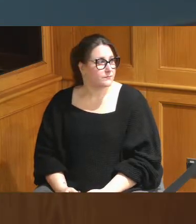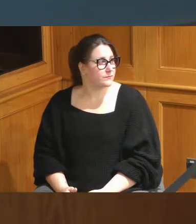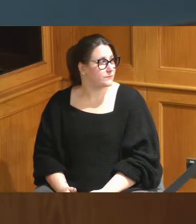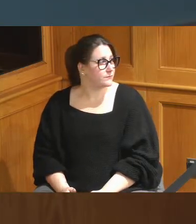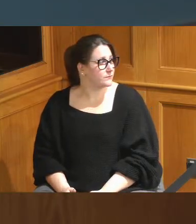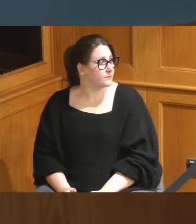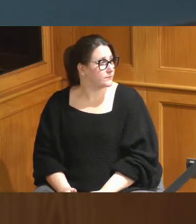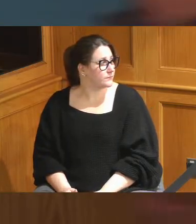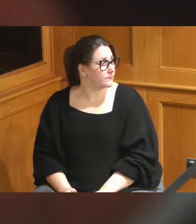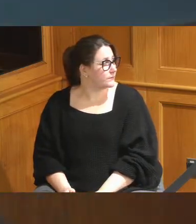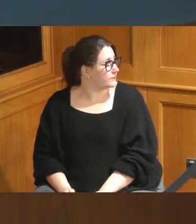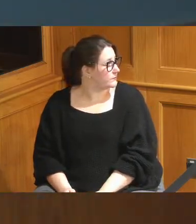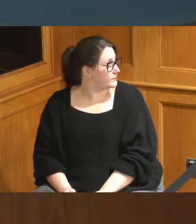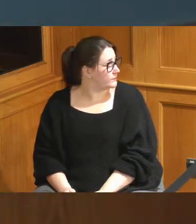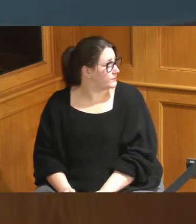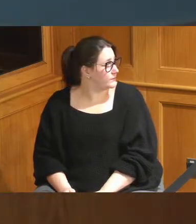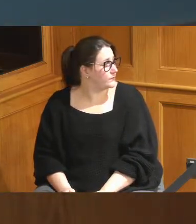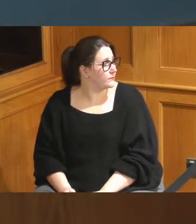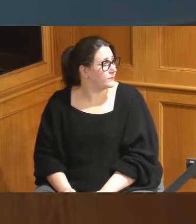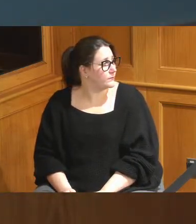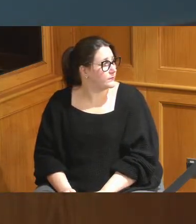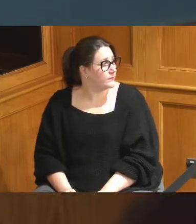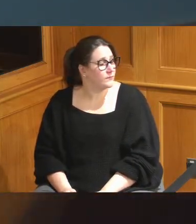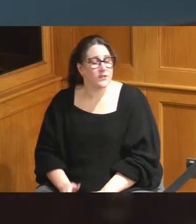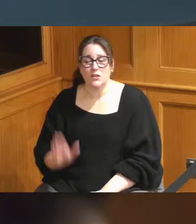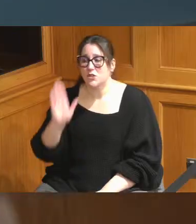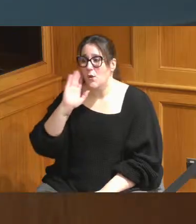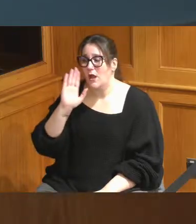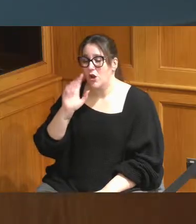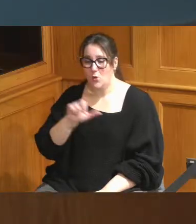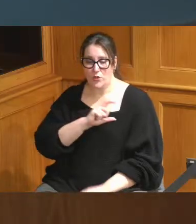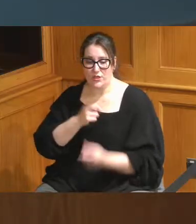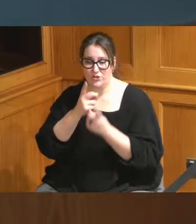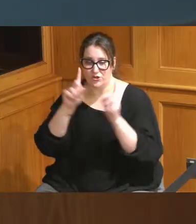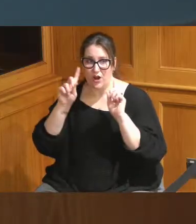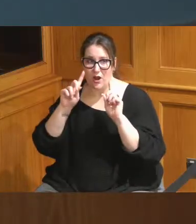on a deadline. Uh, and I know that's going to be shorter than MSD. So, if the audience